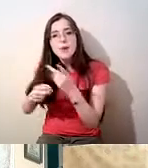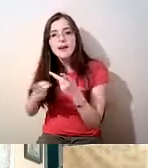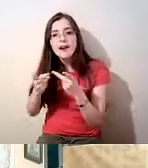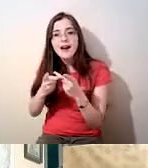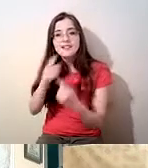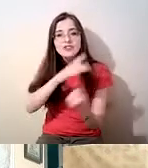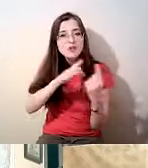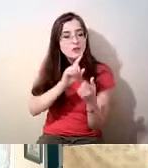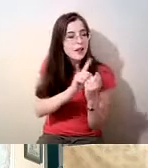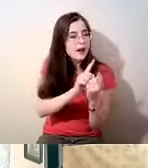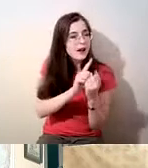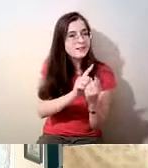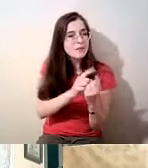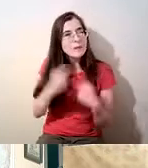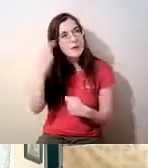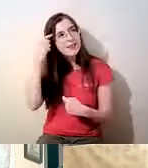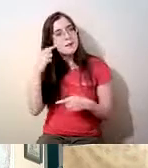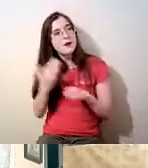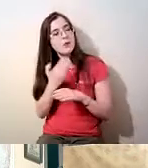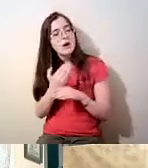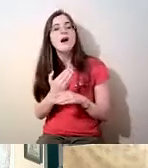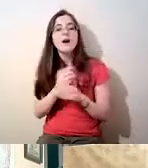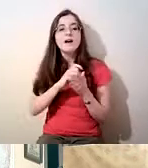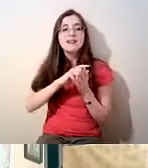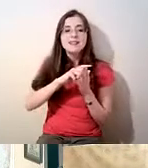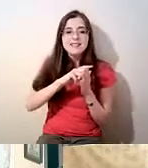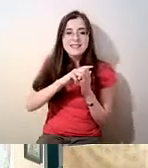consider in my work how disabled people often have much lower impact lifestyles